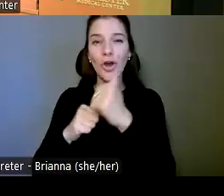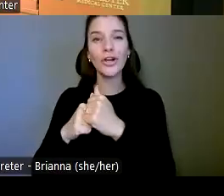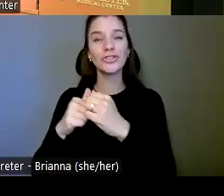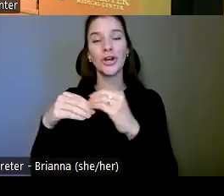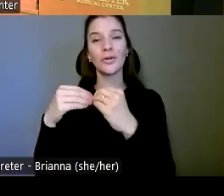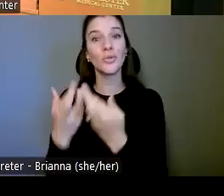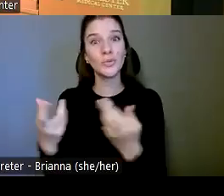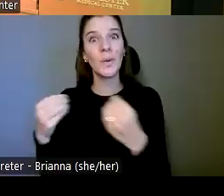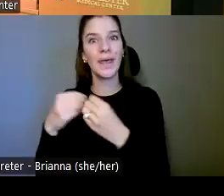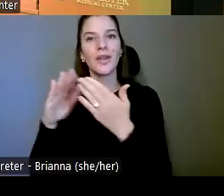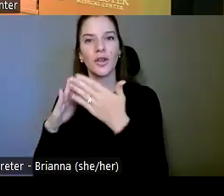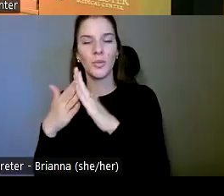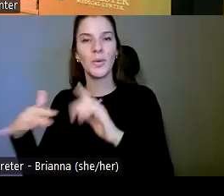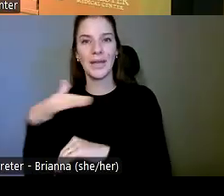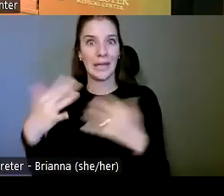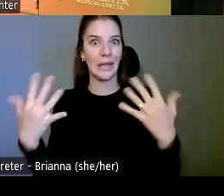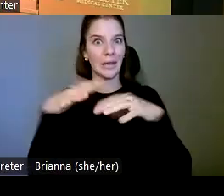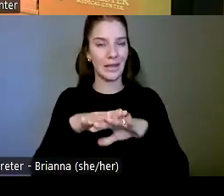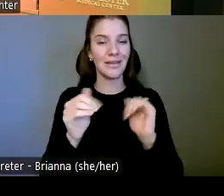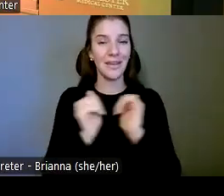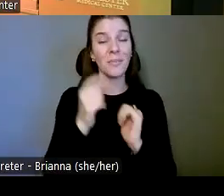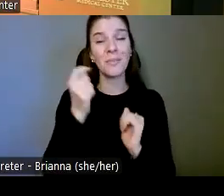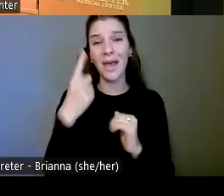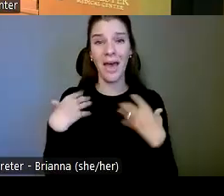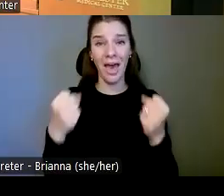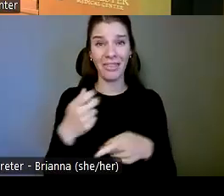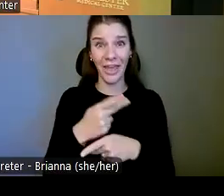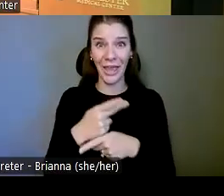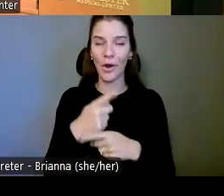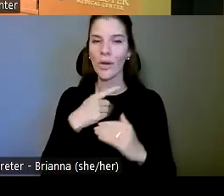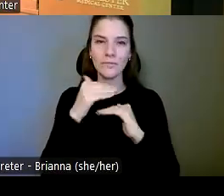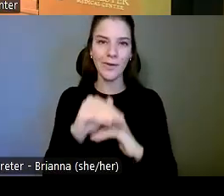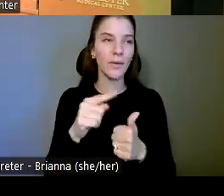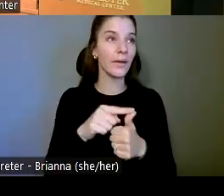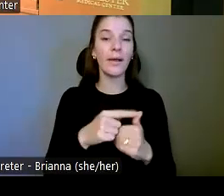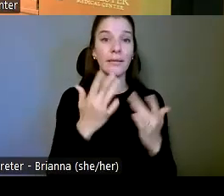think for the entire health care system is working with limited funding and limited support. How do